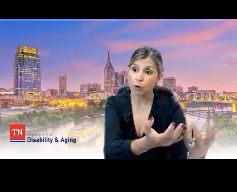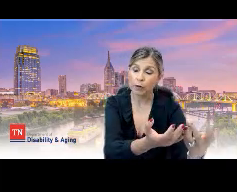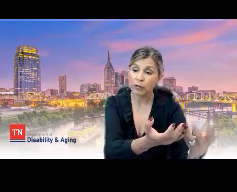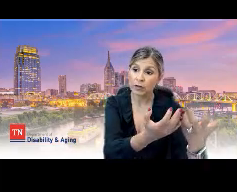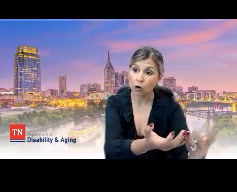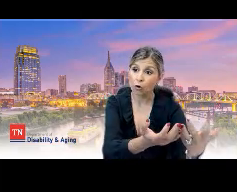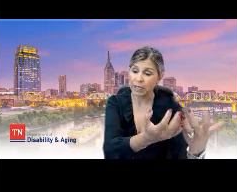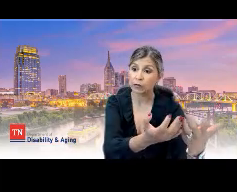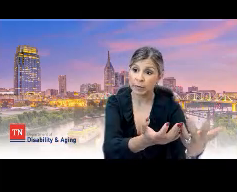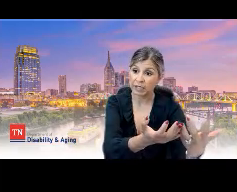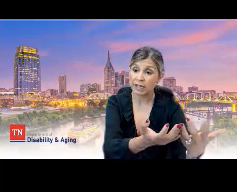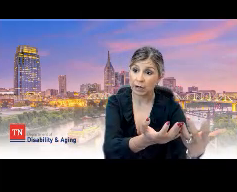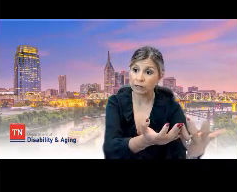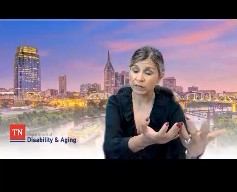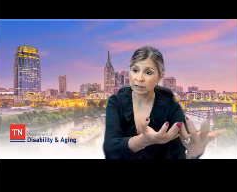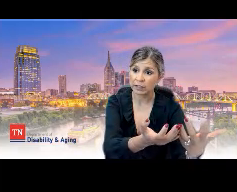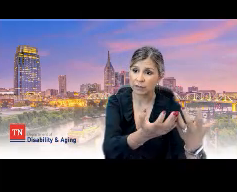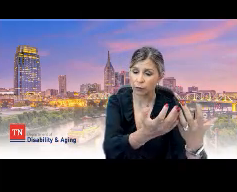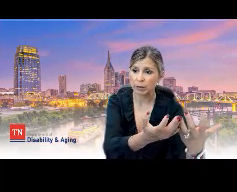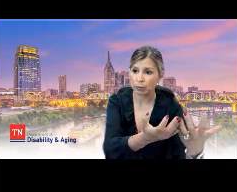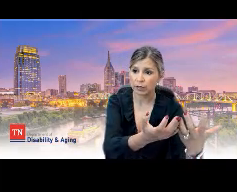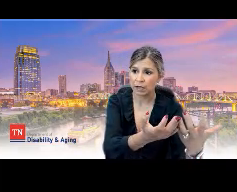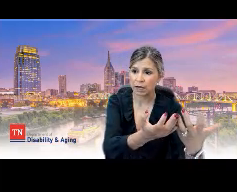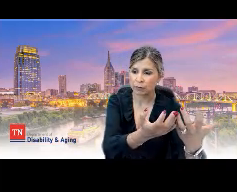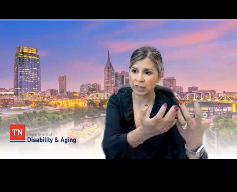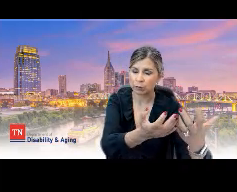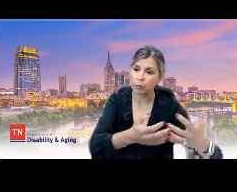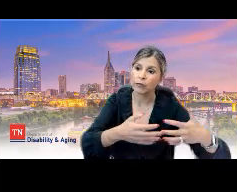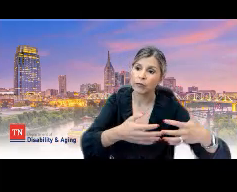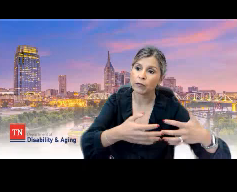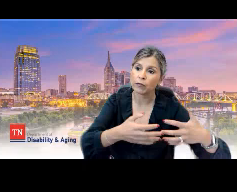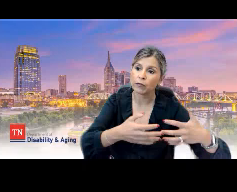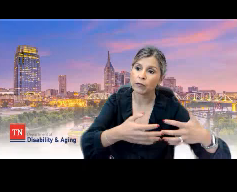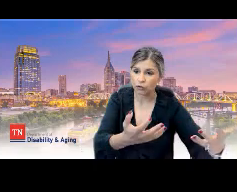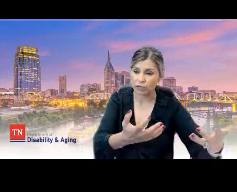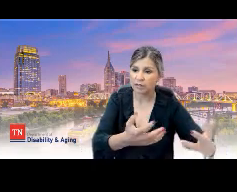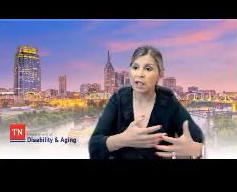intermediate care facilities for people with that were moving out of our institutions.